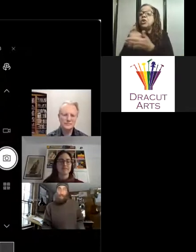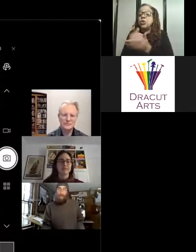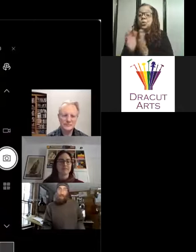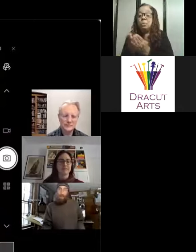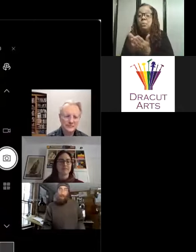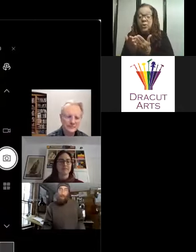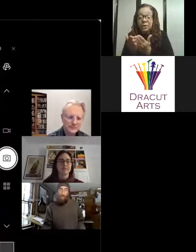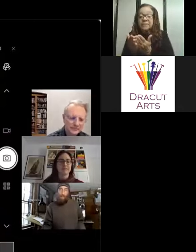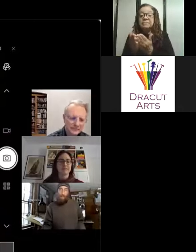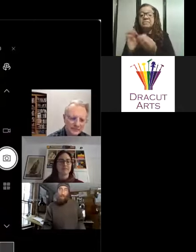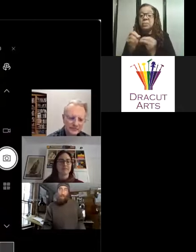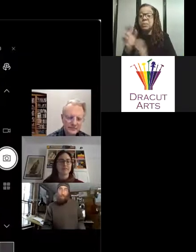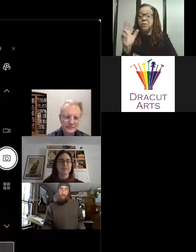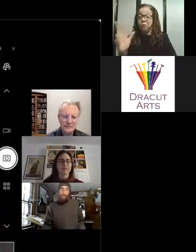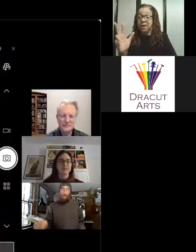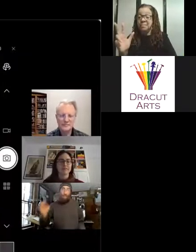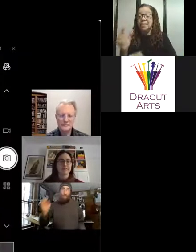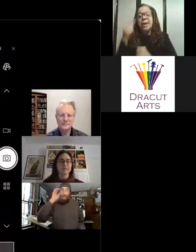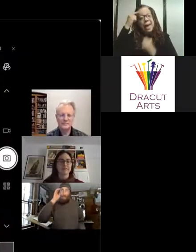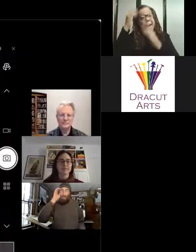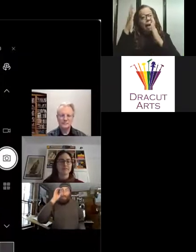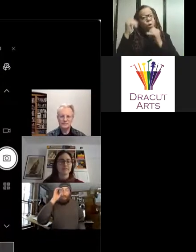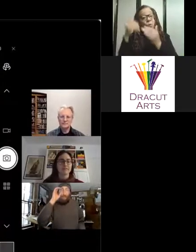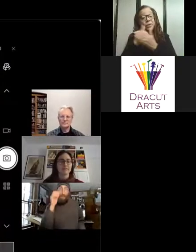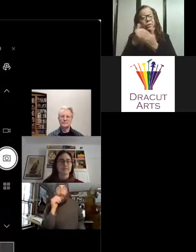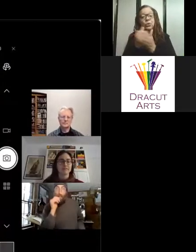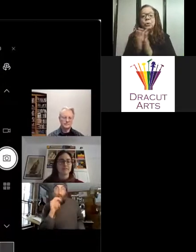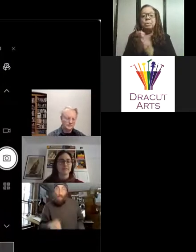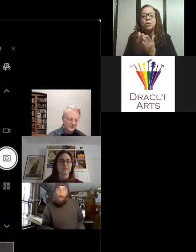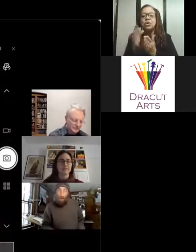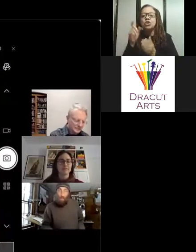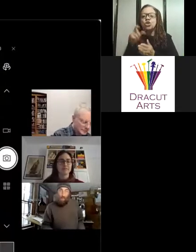And um, I'm hoping that the new book will be coming out, uh fingers crossed